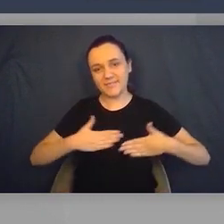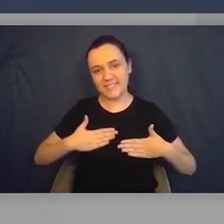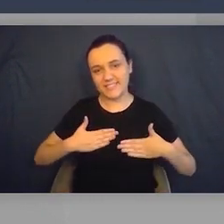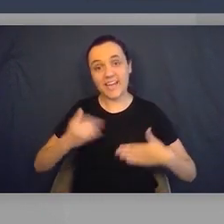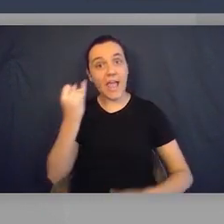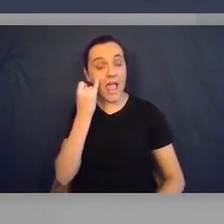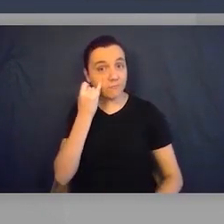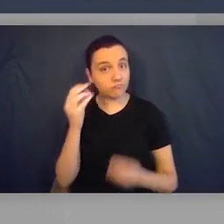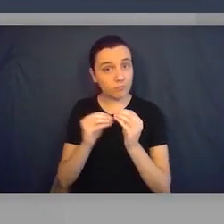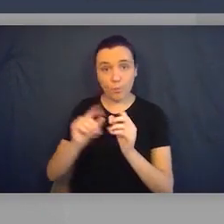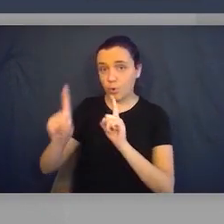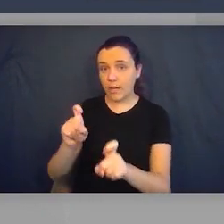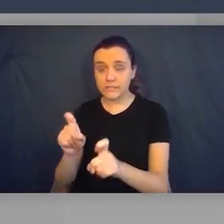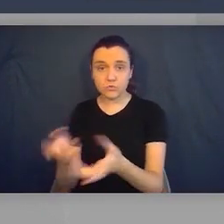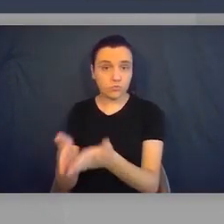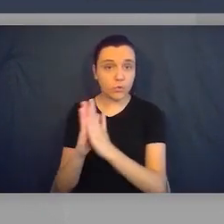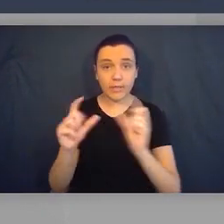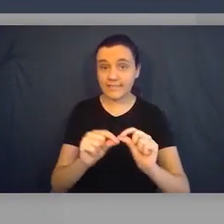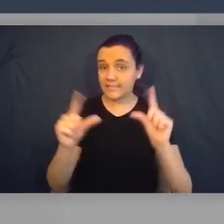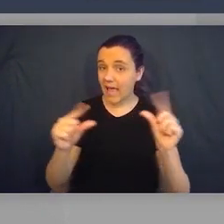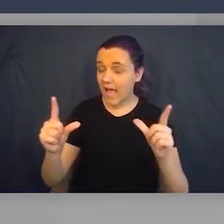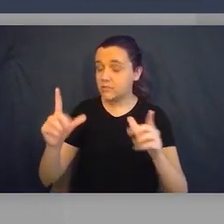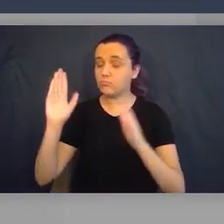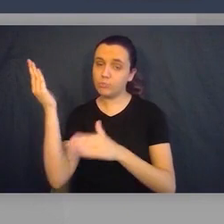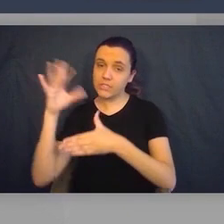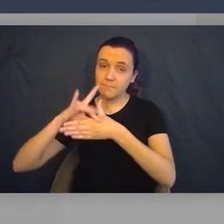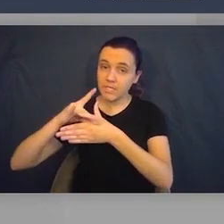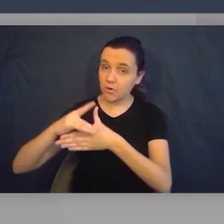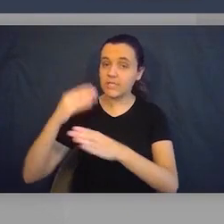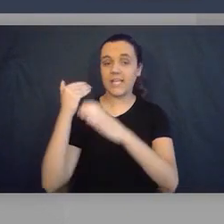If you have additional questions or would like to request slides or presentation materials, please email